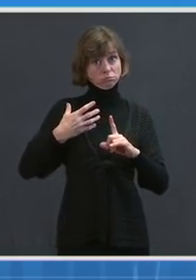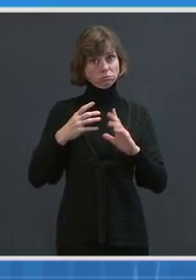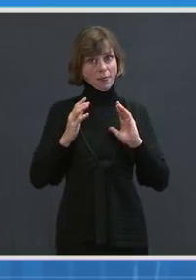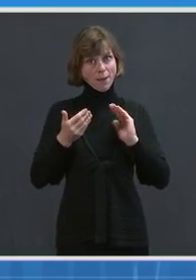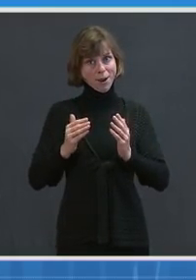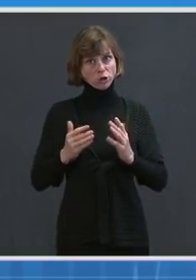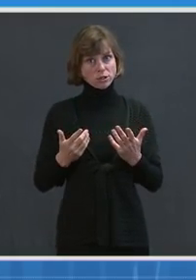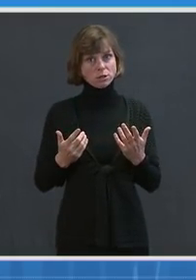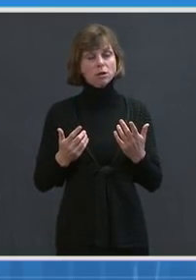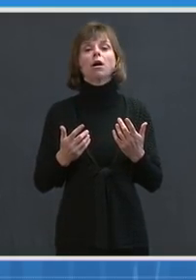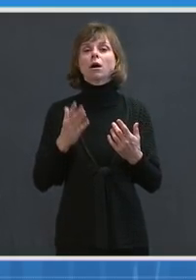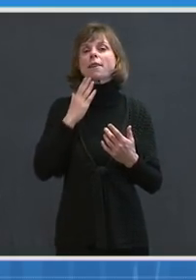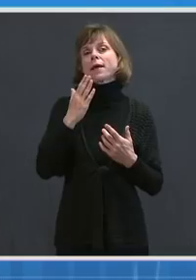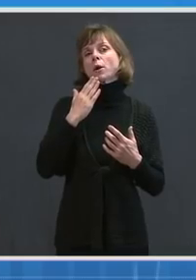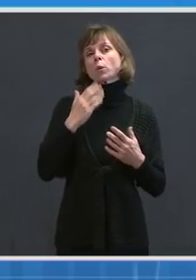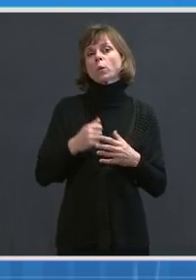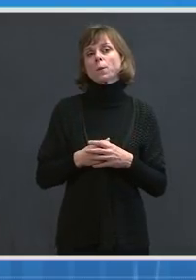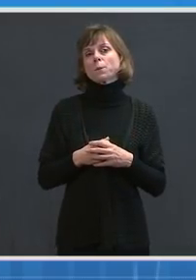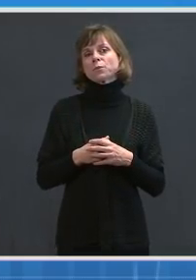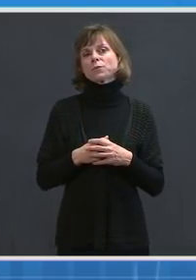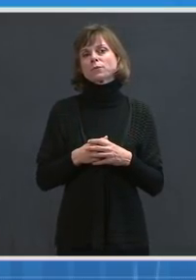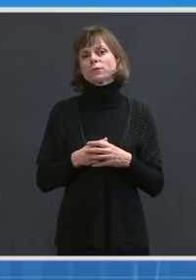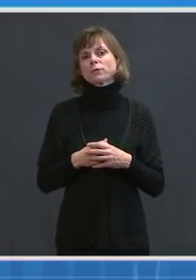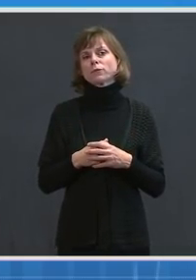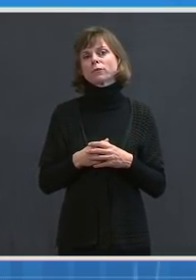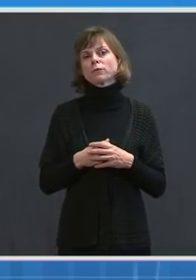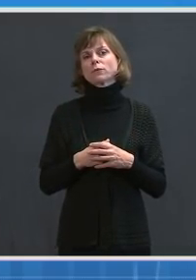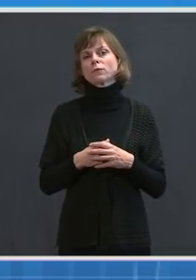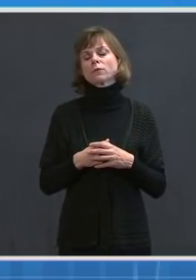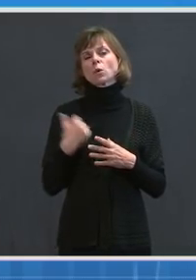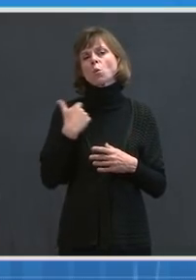As we've said many times and happy to reiterate it right now,